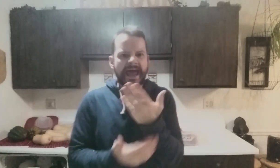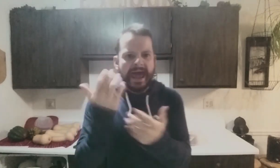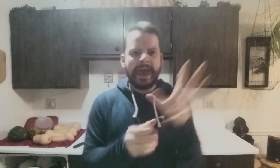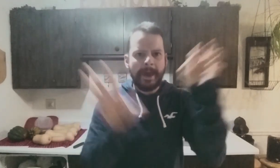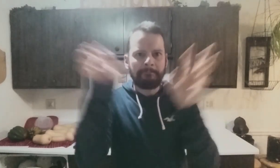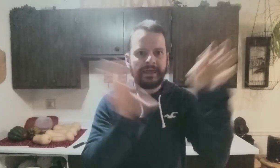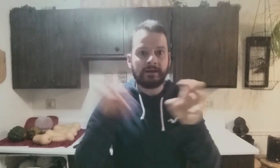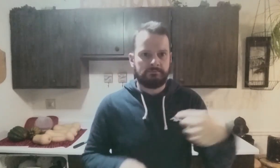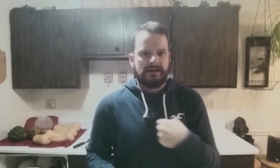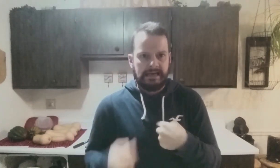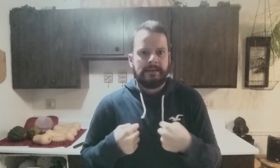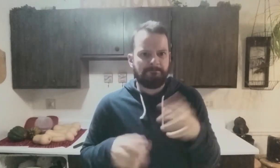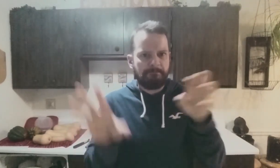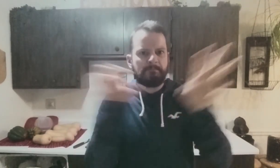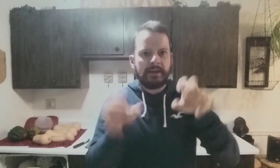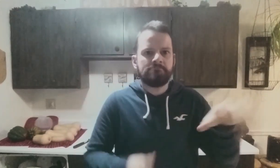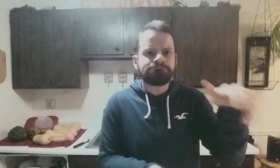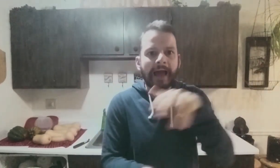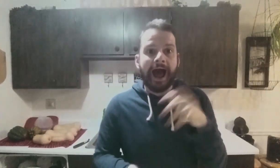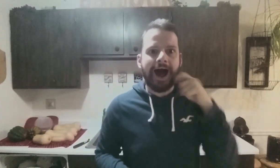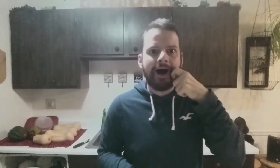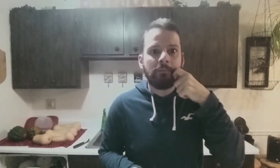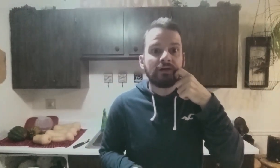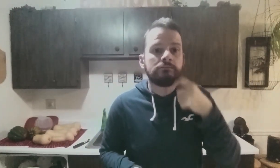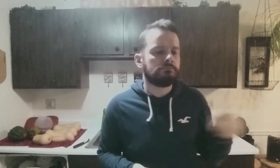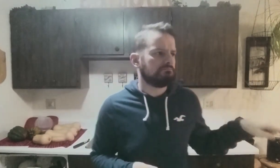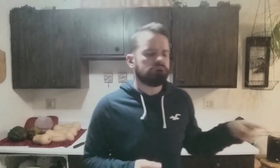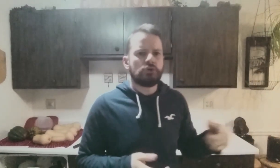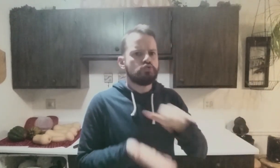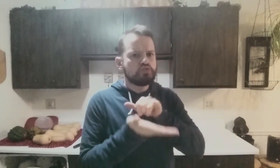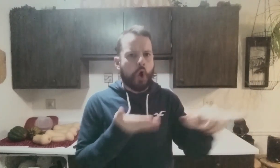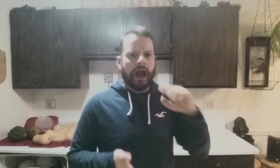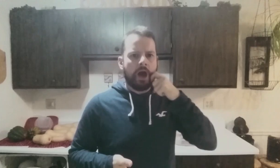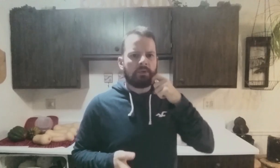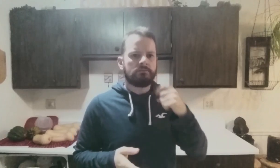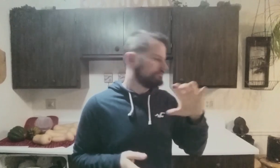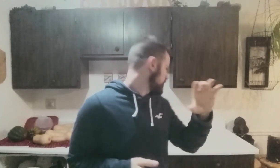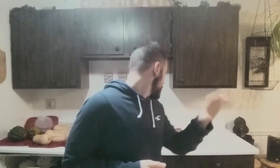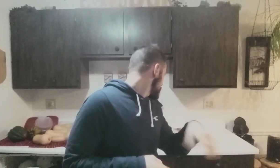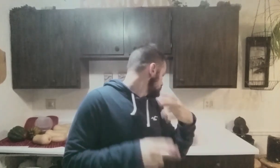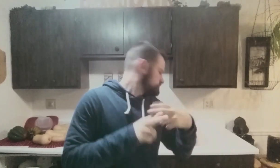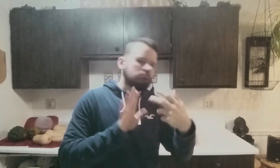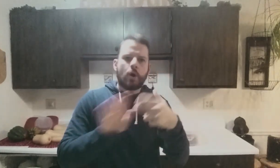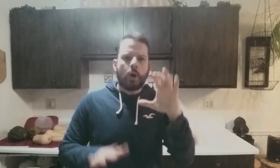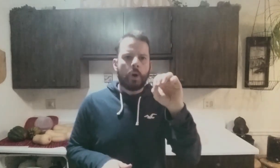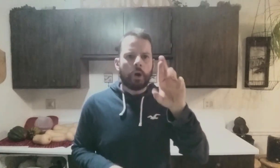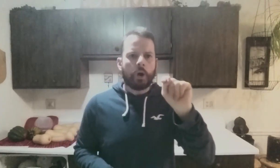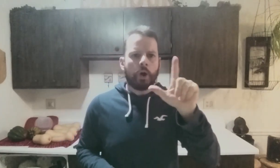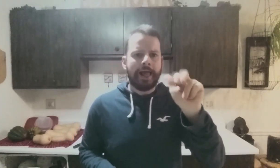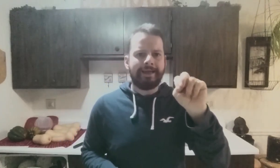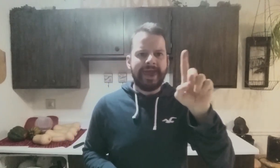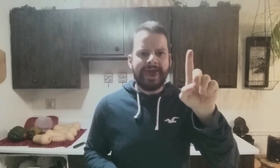These are hand picked and I picked those apples. These are New York apples, the kind is Cortland.